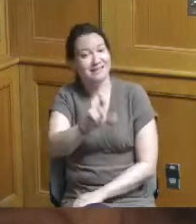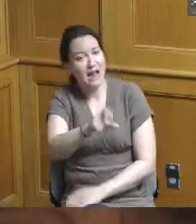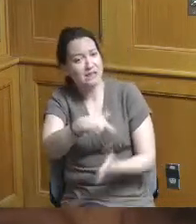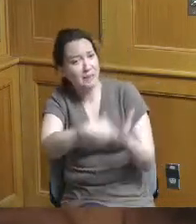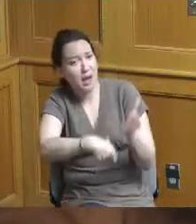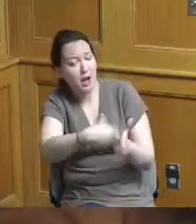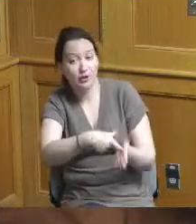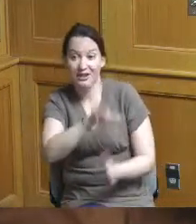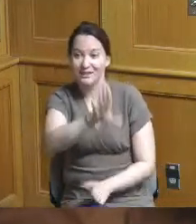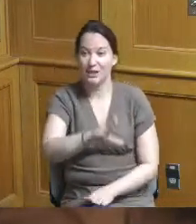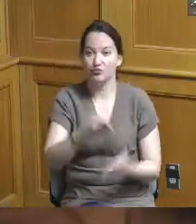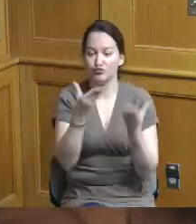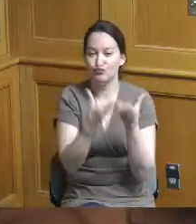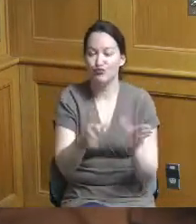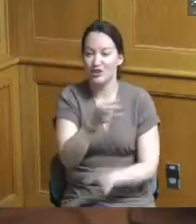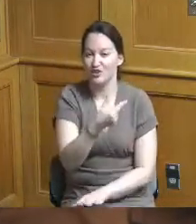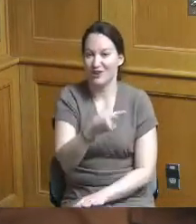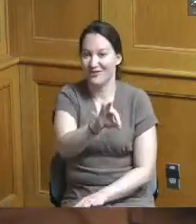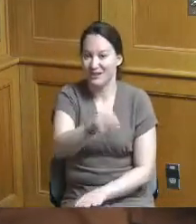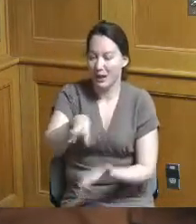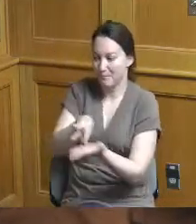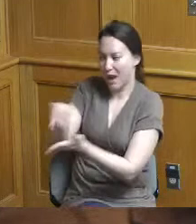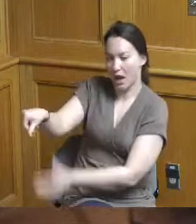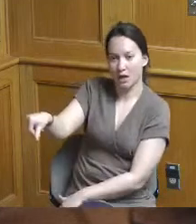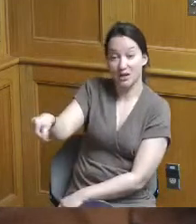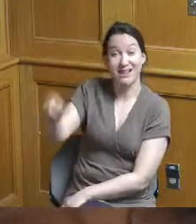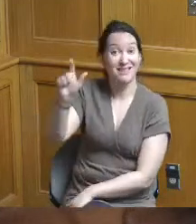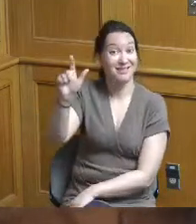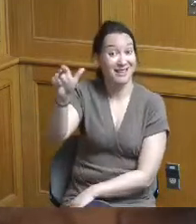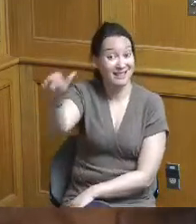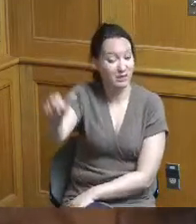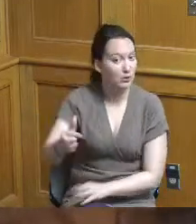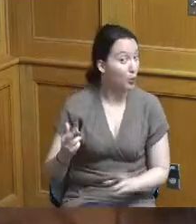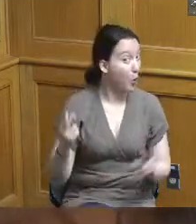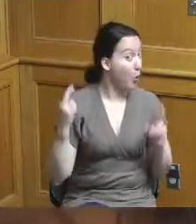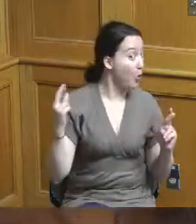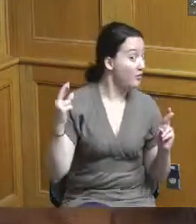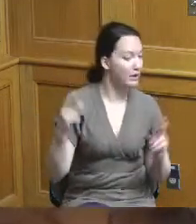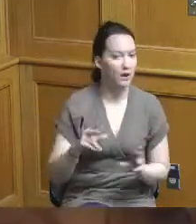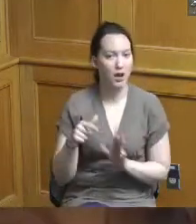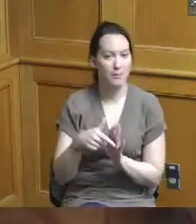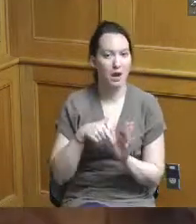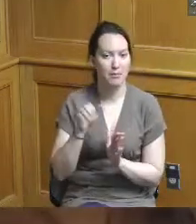because it's coming out the general fund and then later on hopefully it'll be paid back if